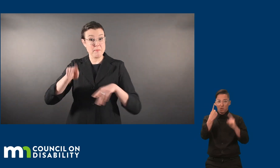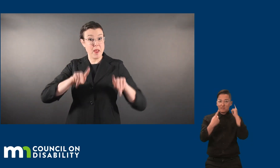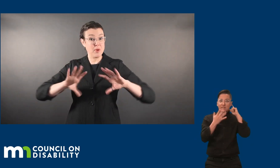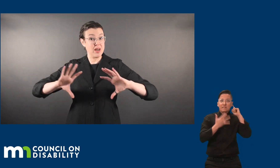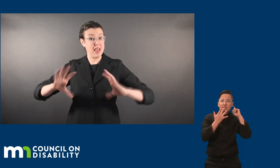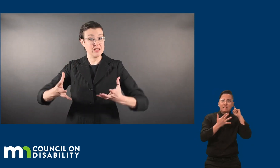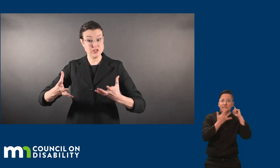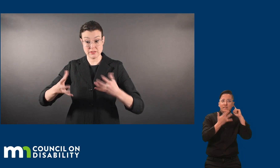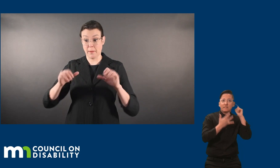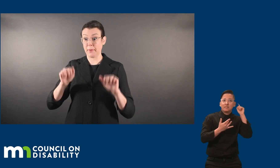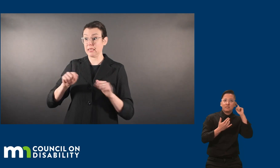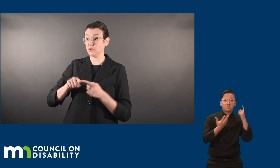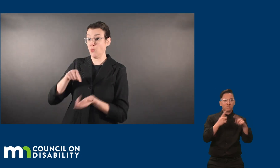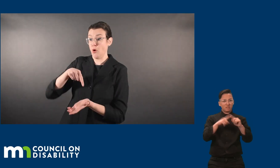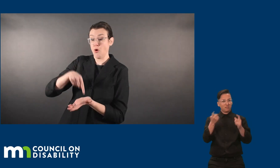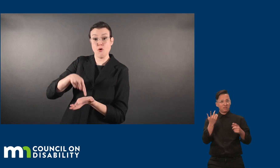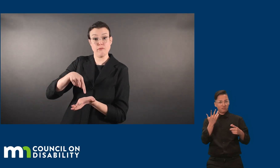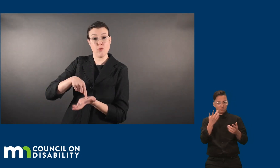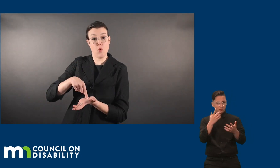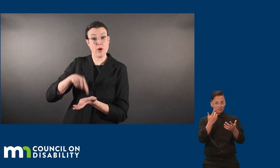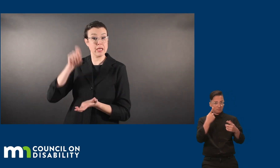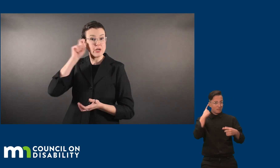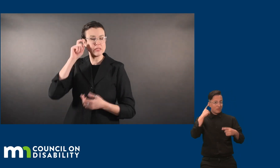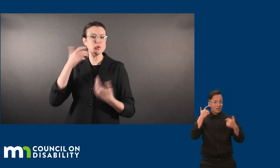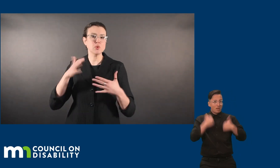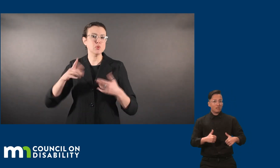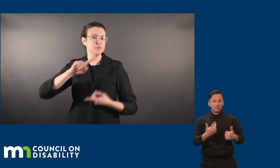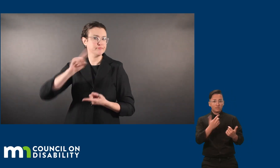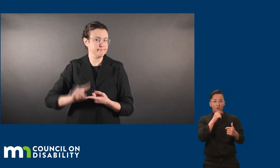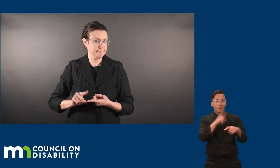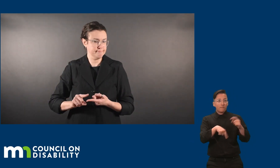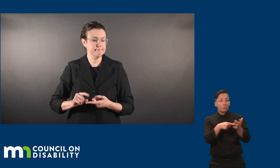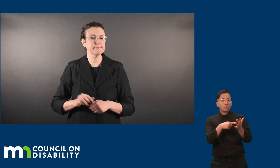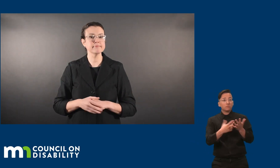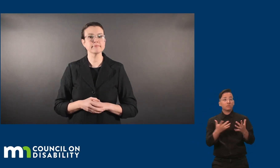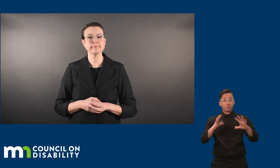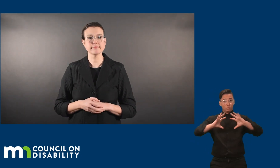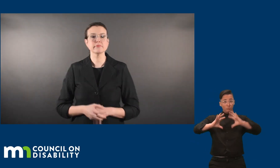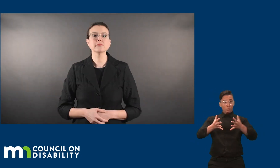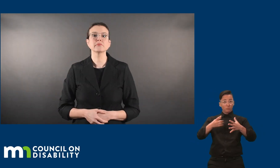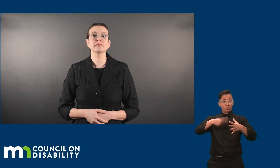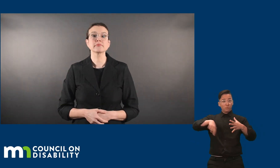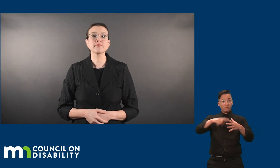As a result, this population's ability to afford hearing aids